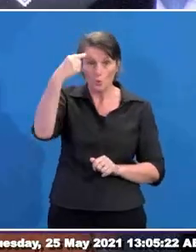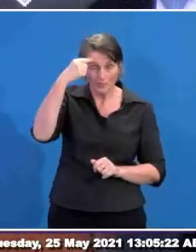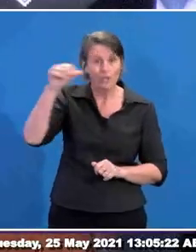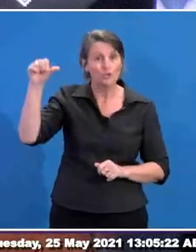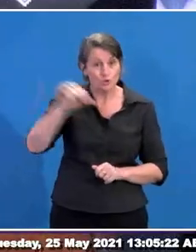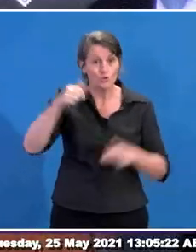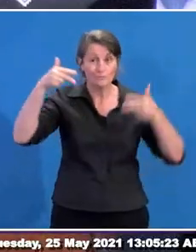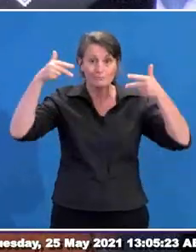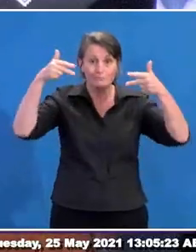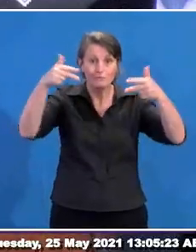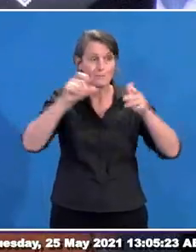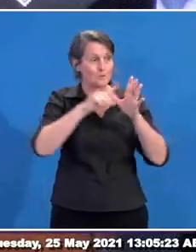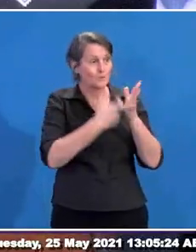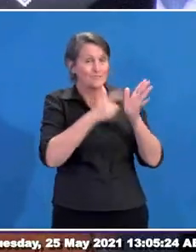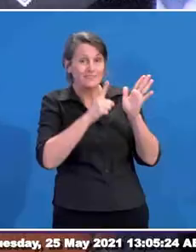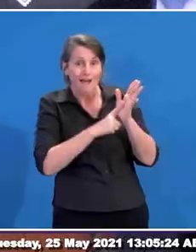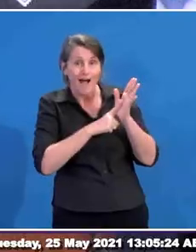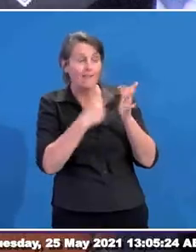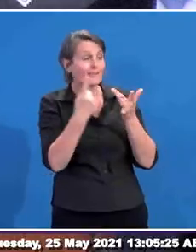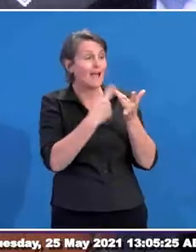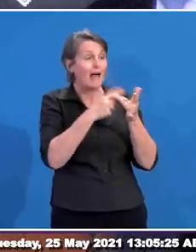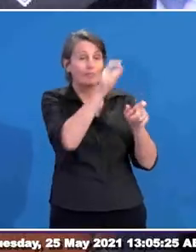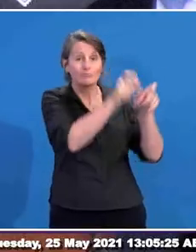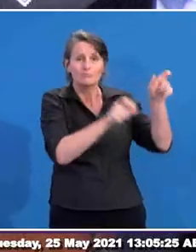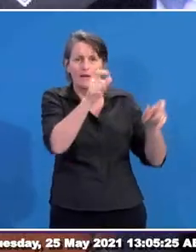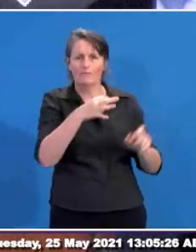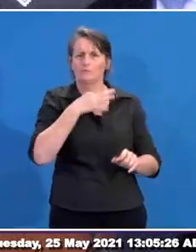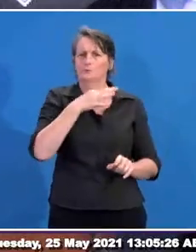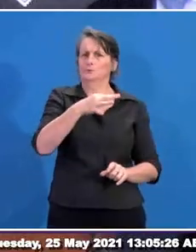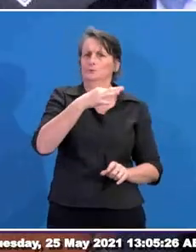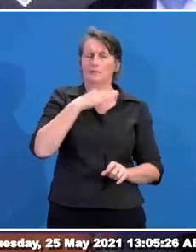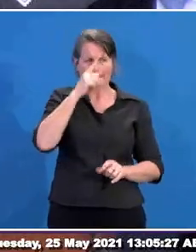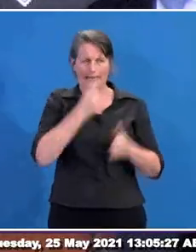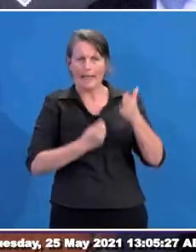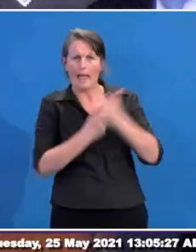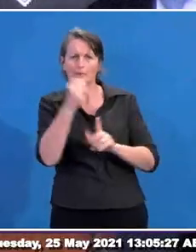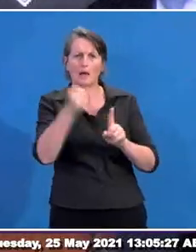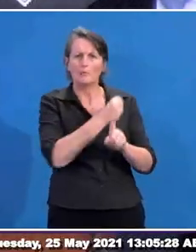residents are extremely vulnerable to abuse and cannot speak up for themselves?